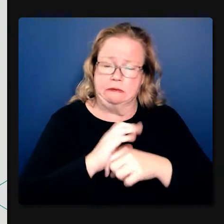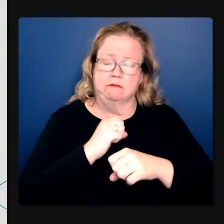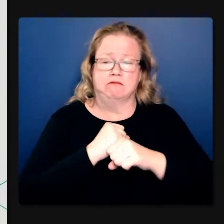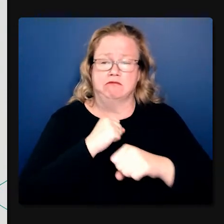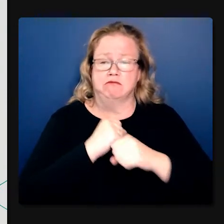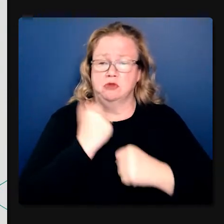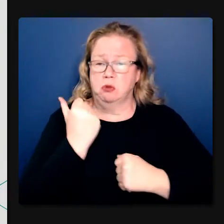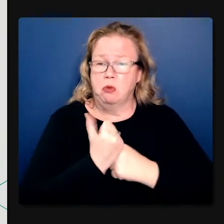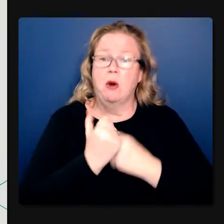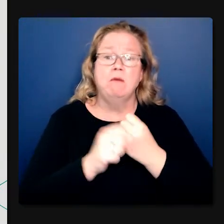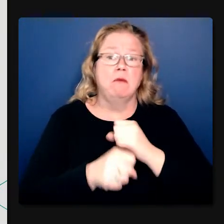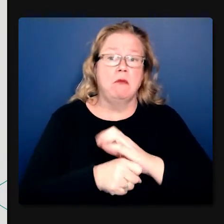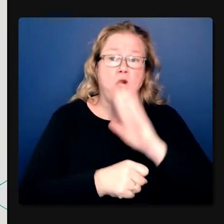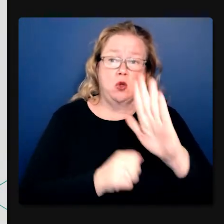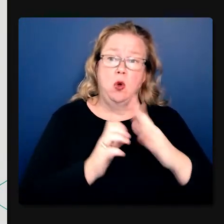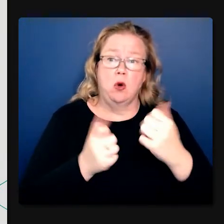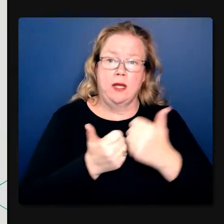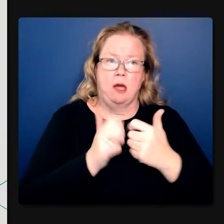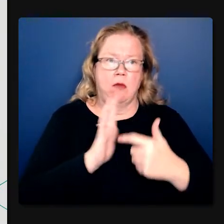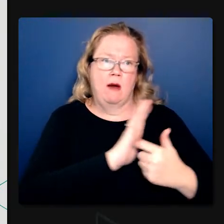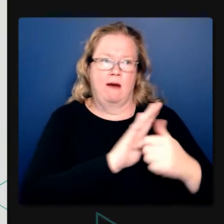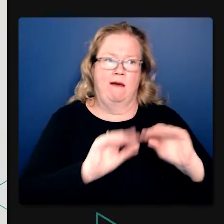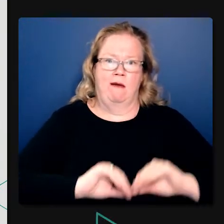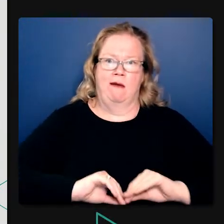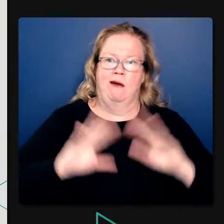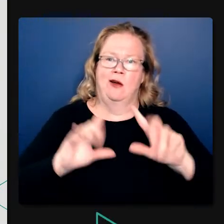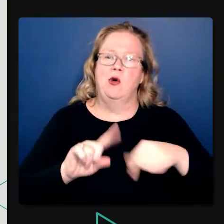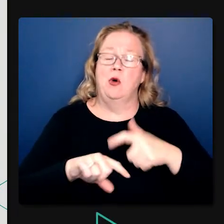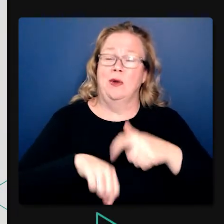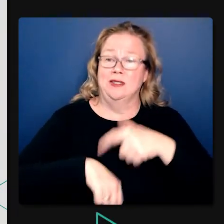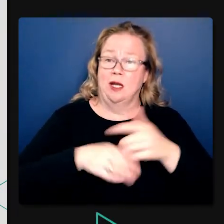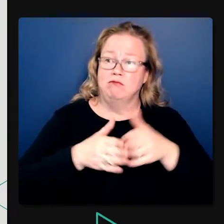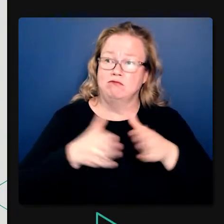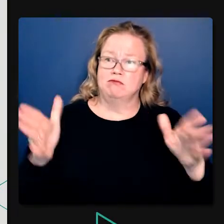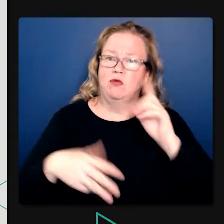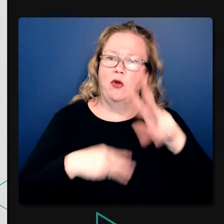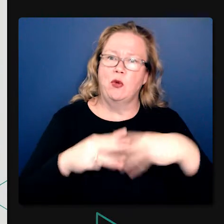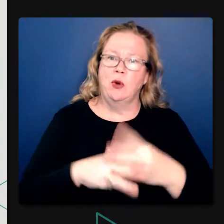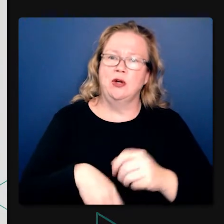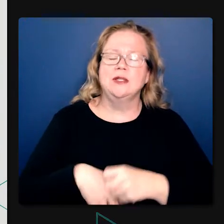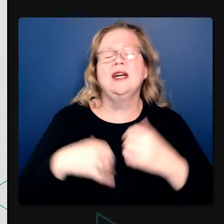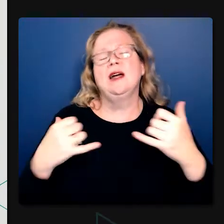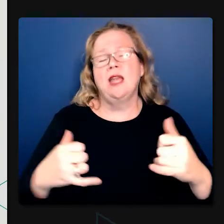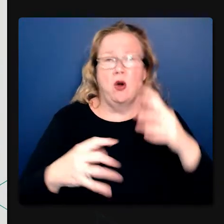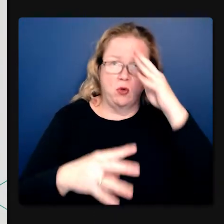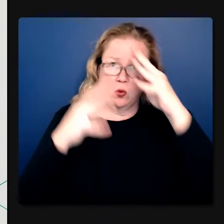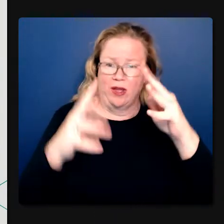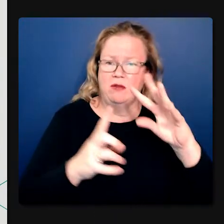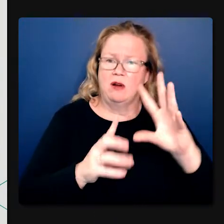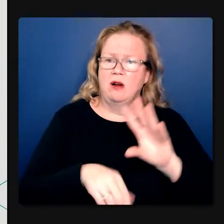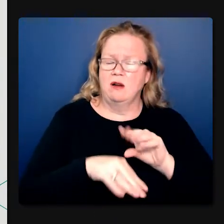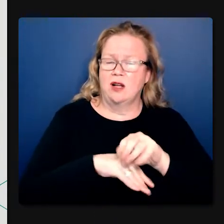to make your game stand out when it comes time to be public with the world. From a creative consultation perspective,